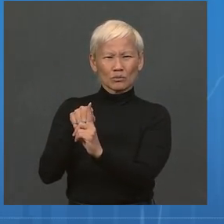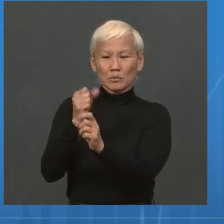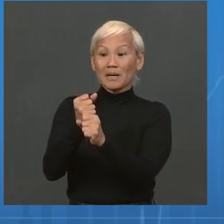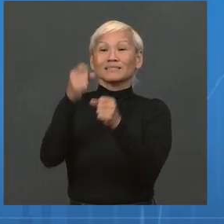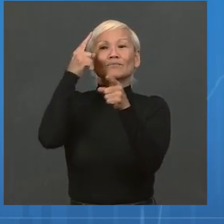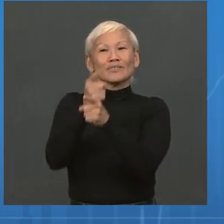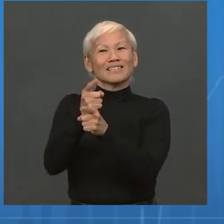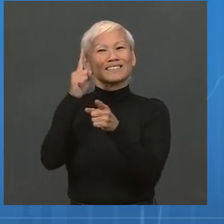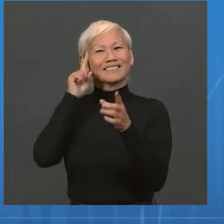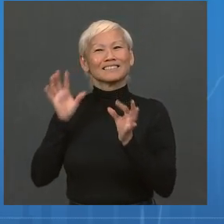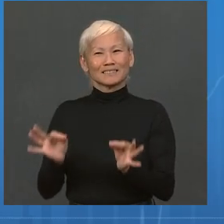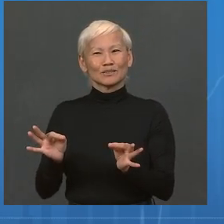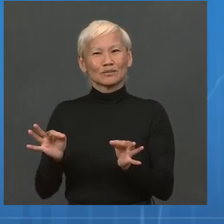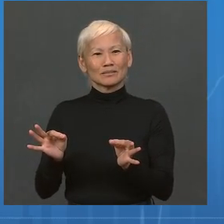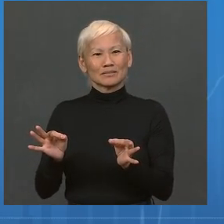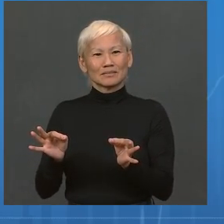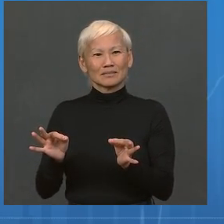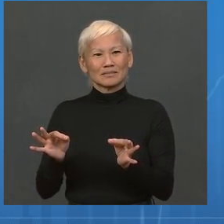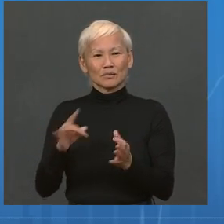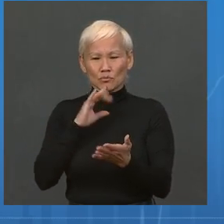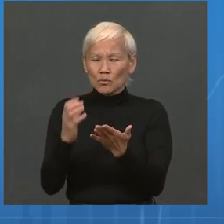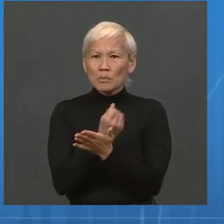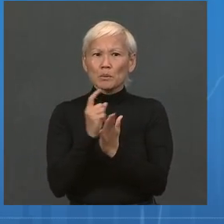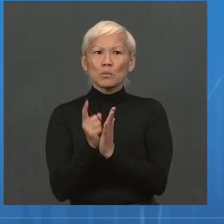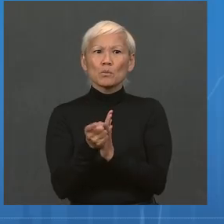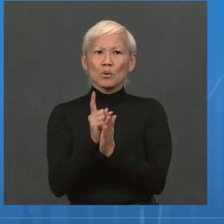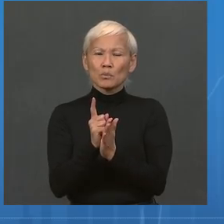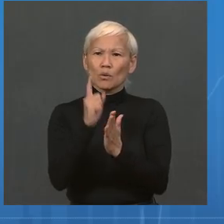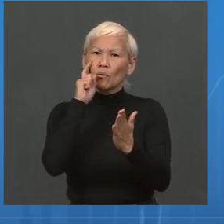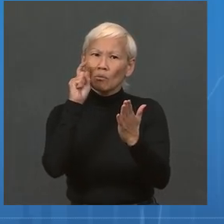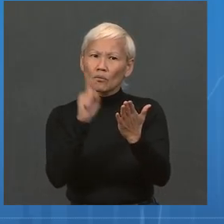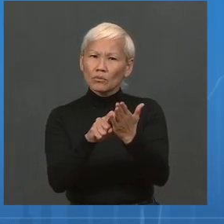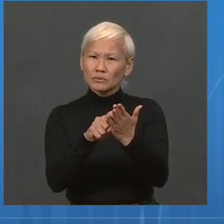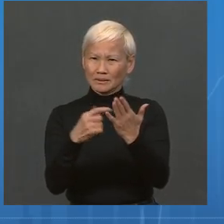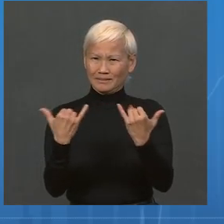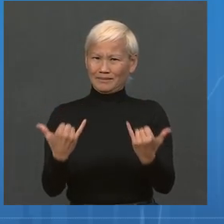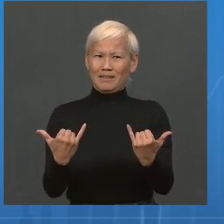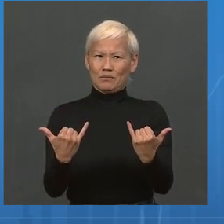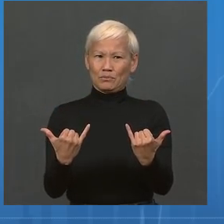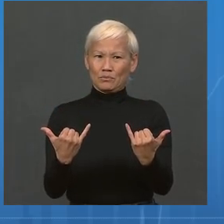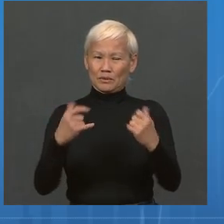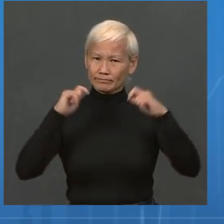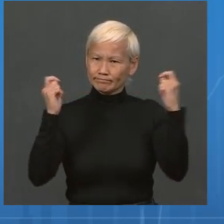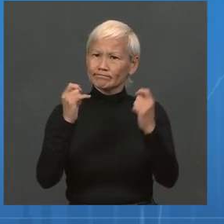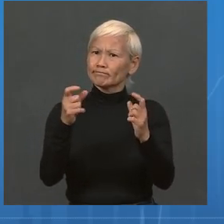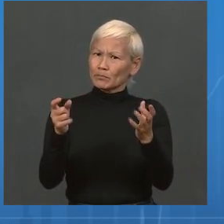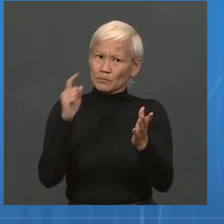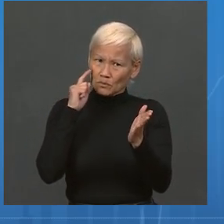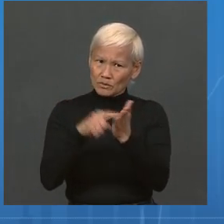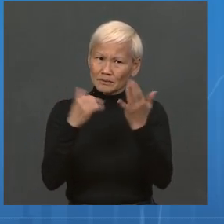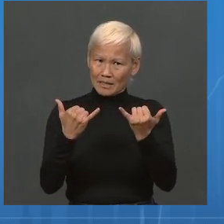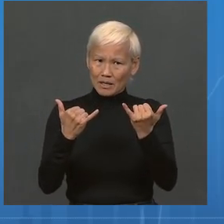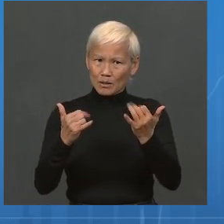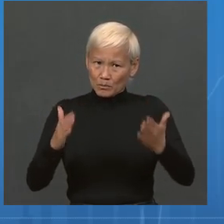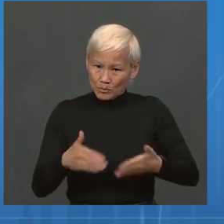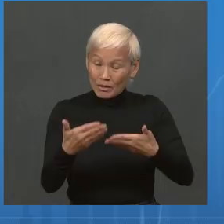And let's take a moment to commemorate today, this moment, that we can bring protection to our children.